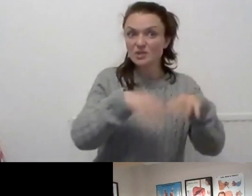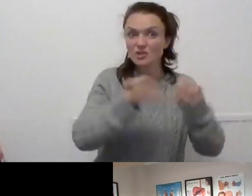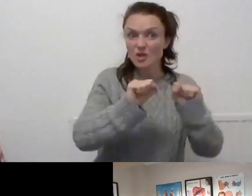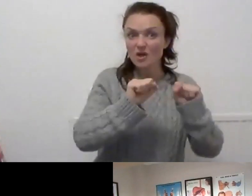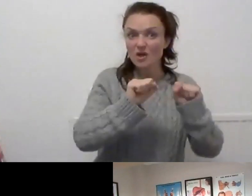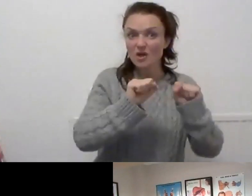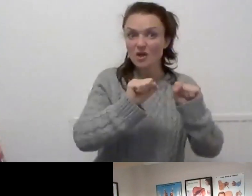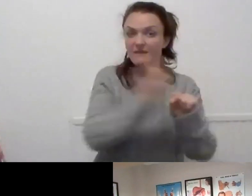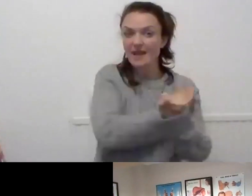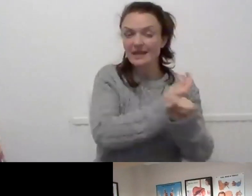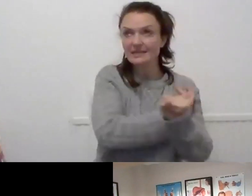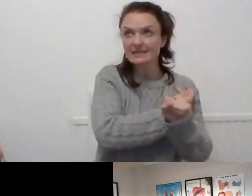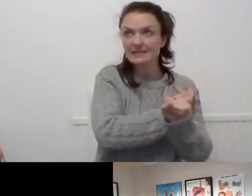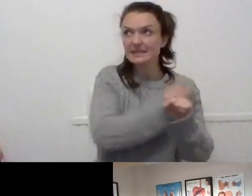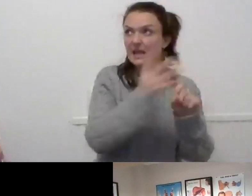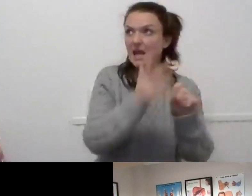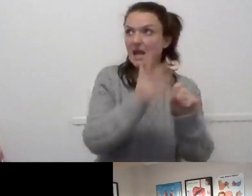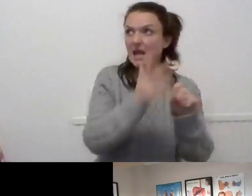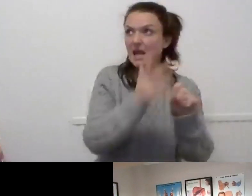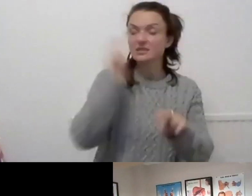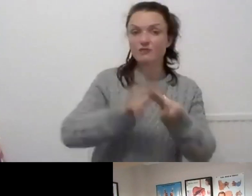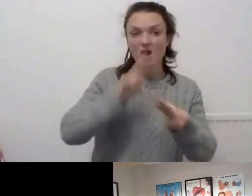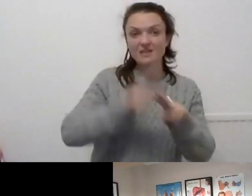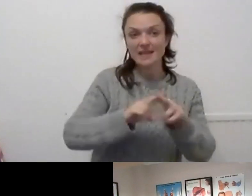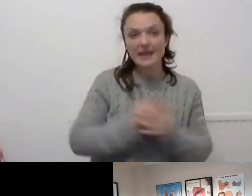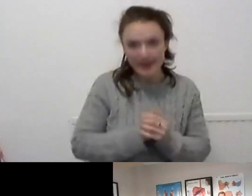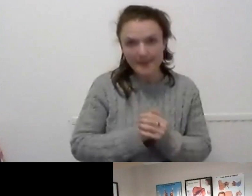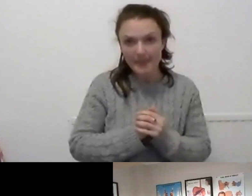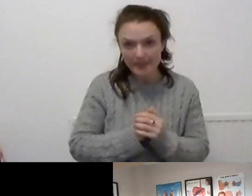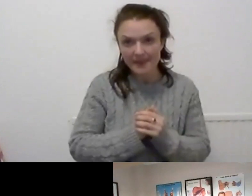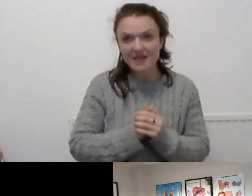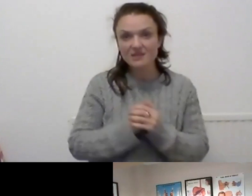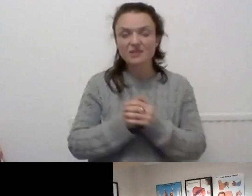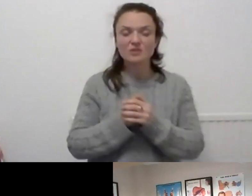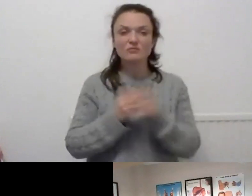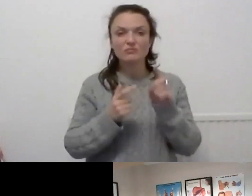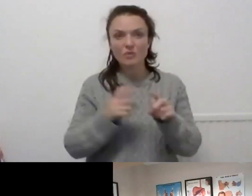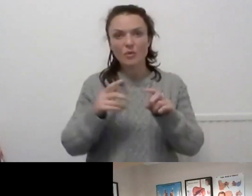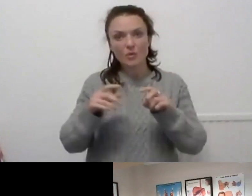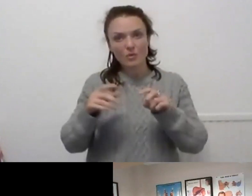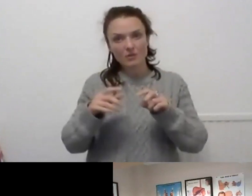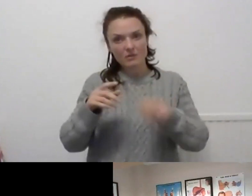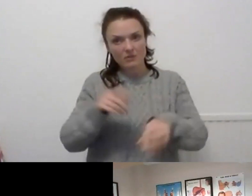last Friday, and they were the last cohort. So it was phased in. At the time, this is similarly to